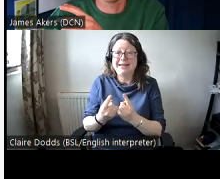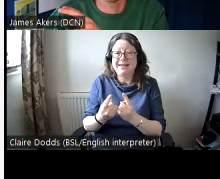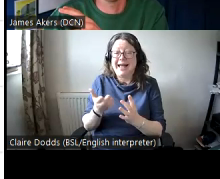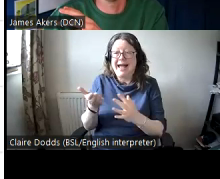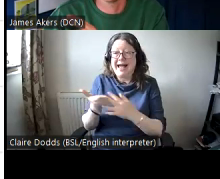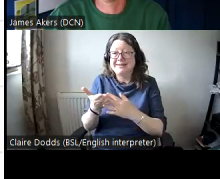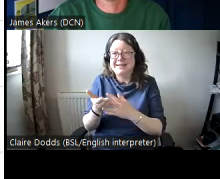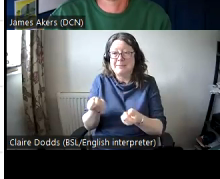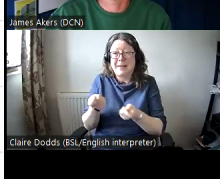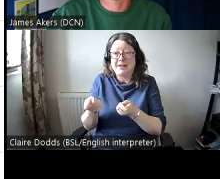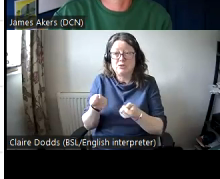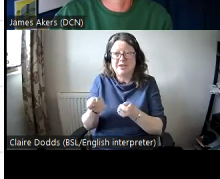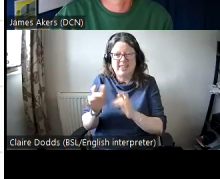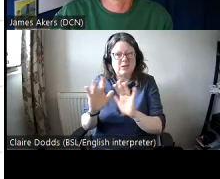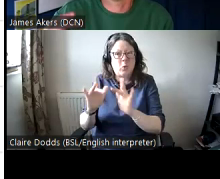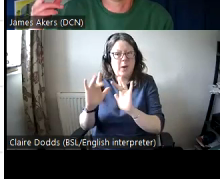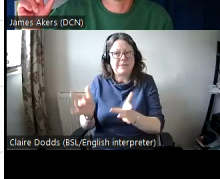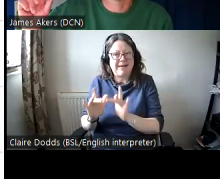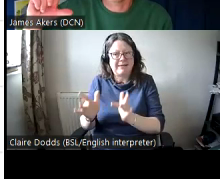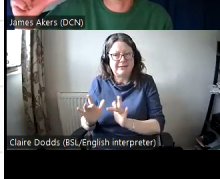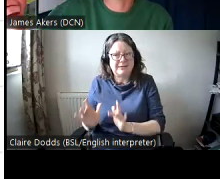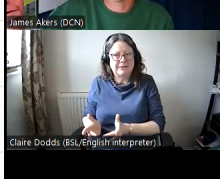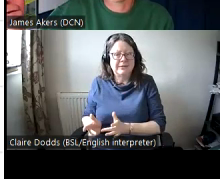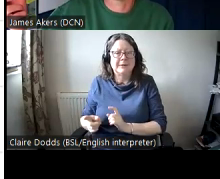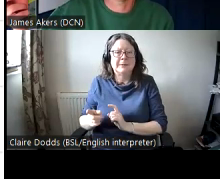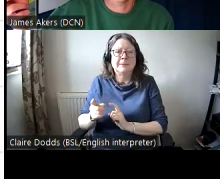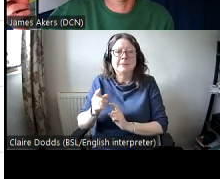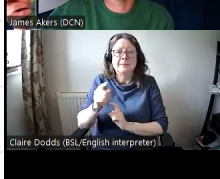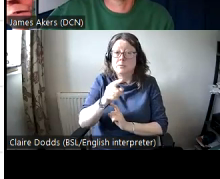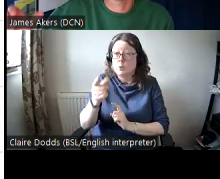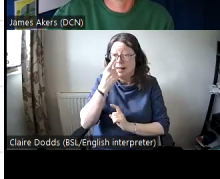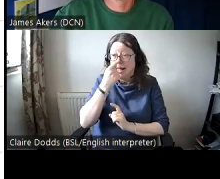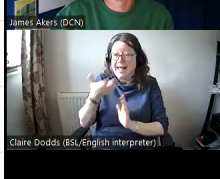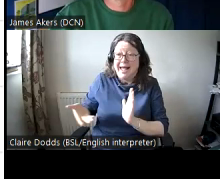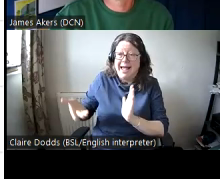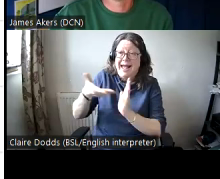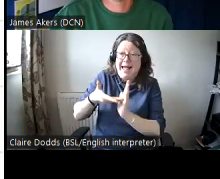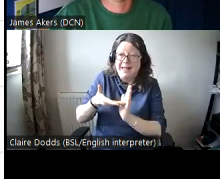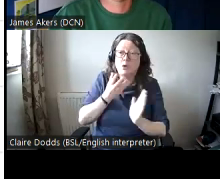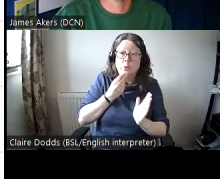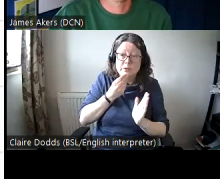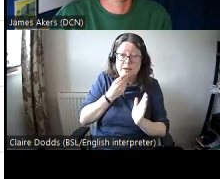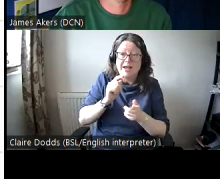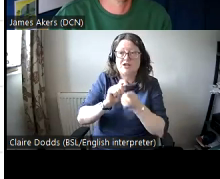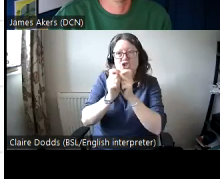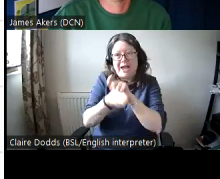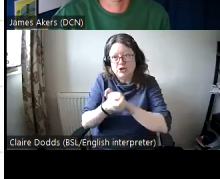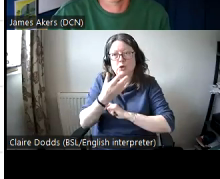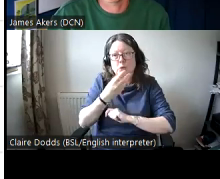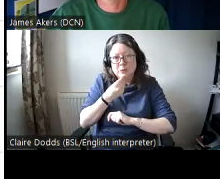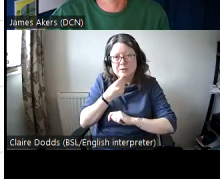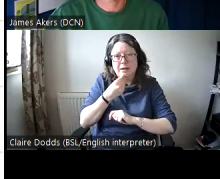and then you will see a list like this. Julie, this is where you can add and change users. You press the big plus button in the top right,